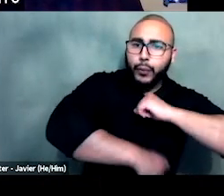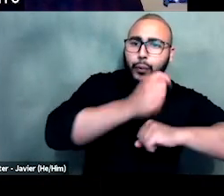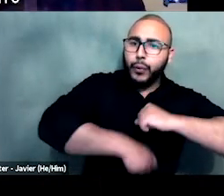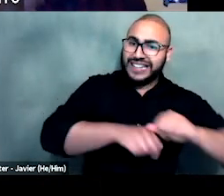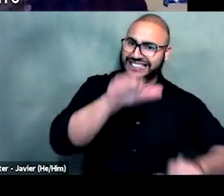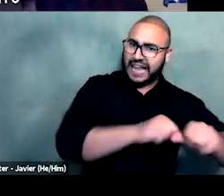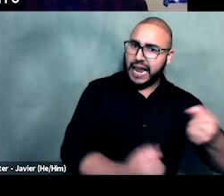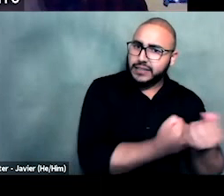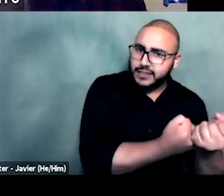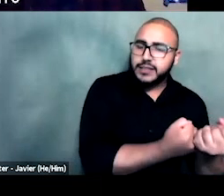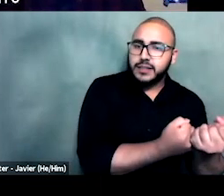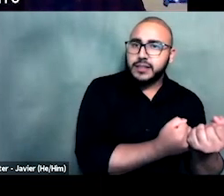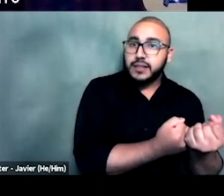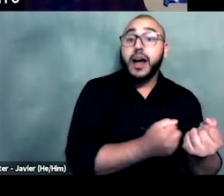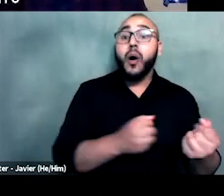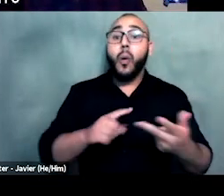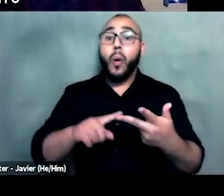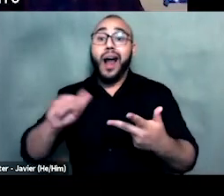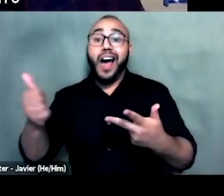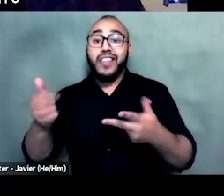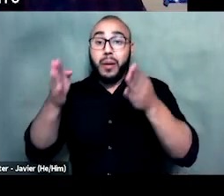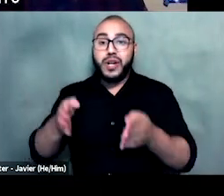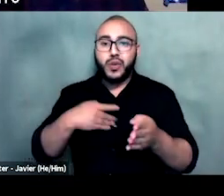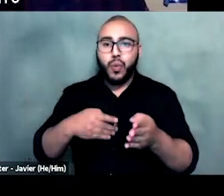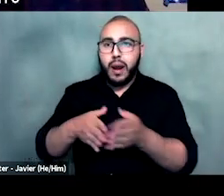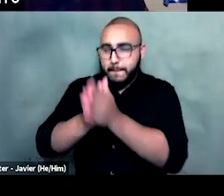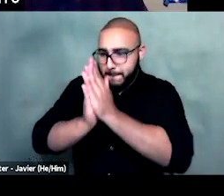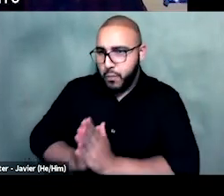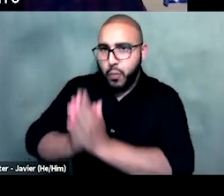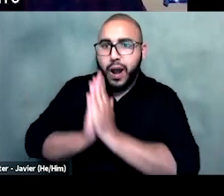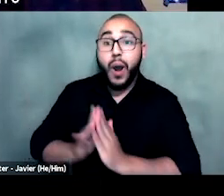if there was some type of psychic harm done to them, some type of psychic trauma, they